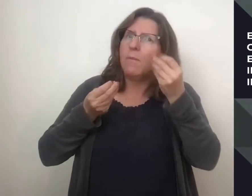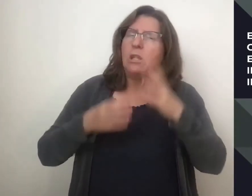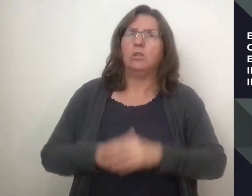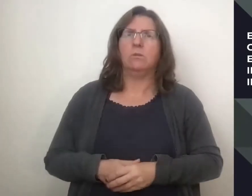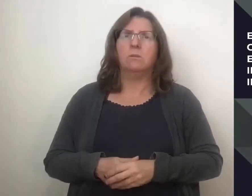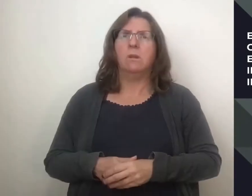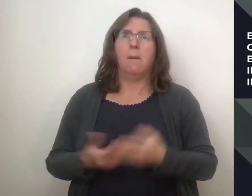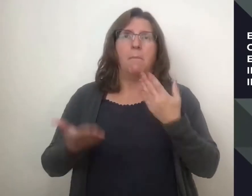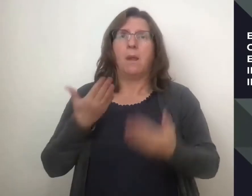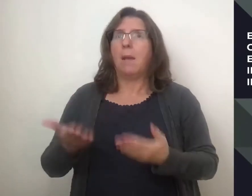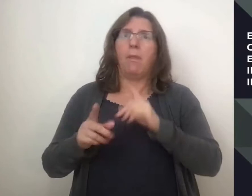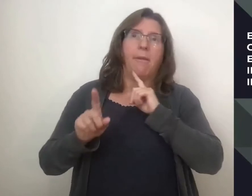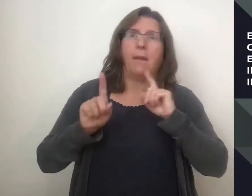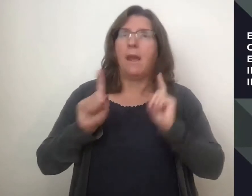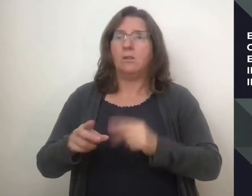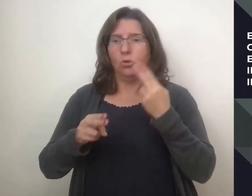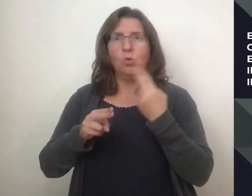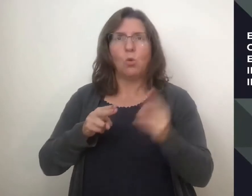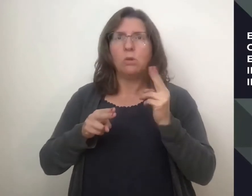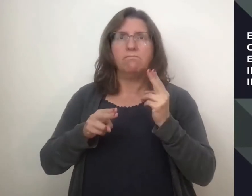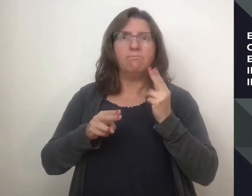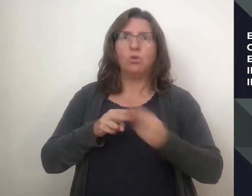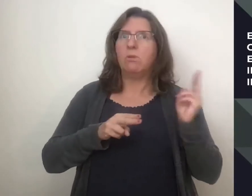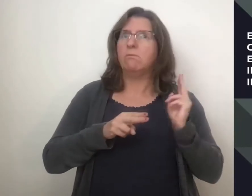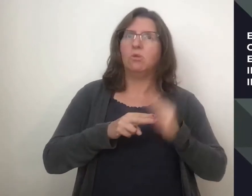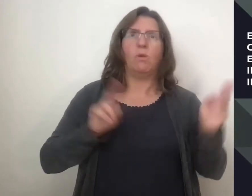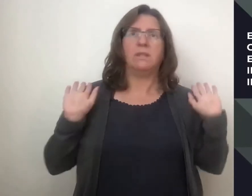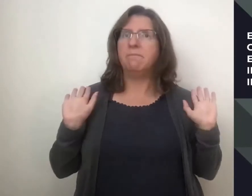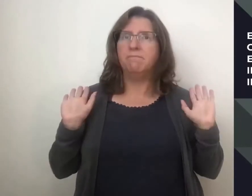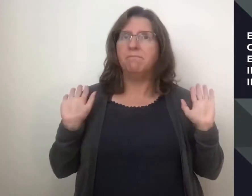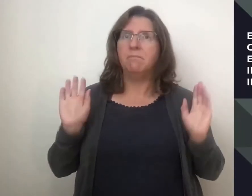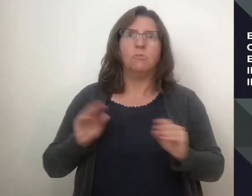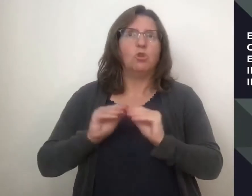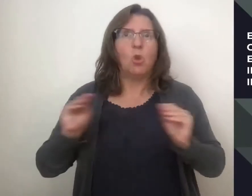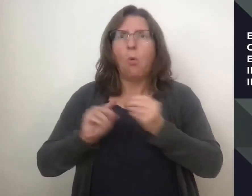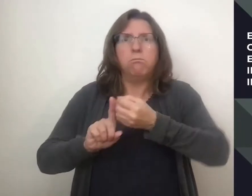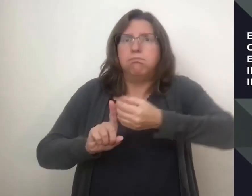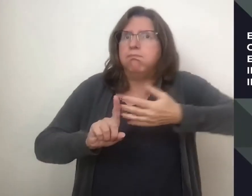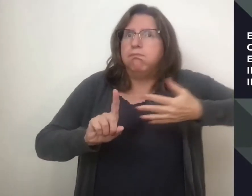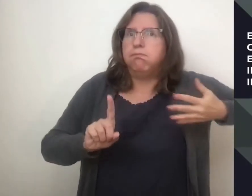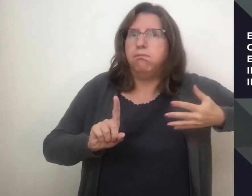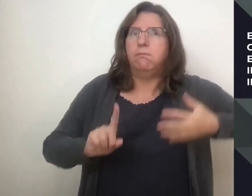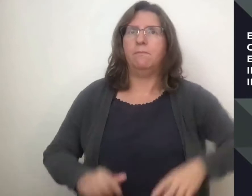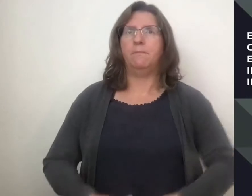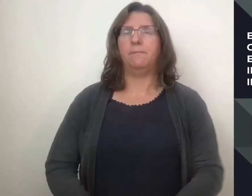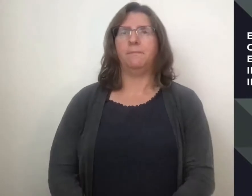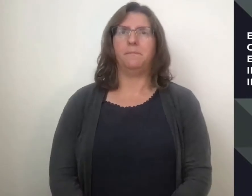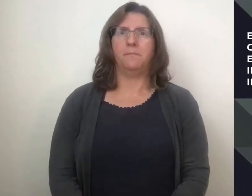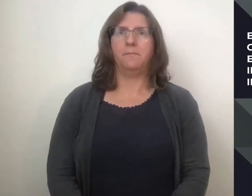They might be able to give short remarks, but don’t seem to have the skills to add more explanation.